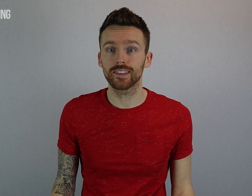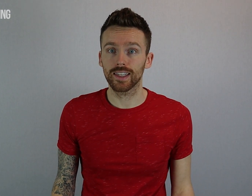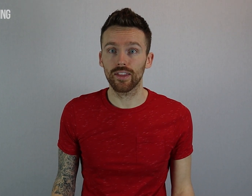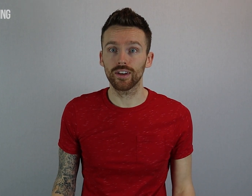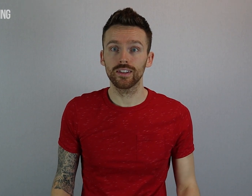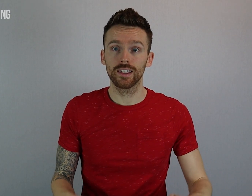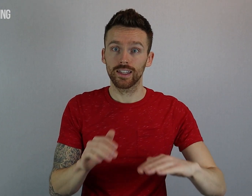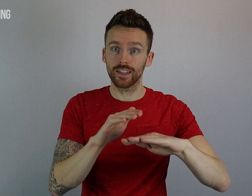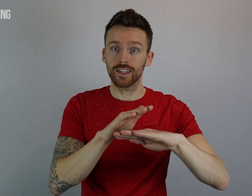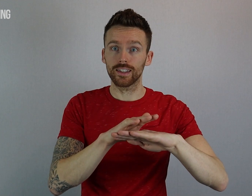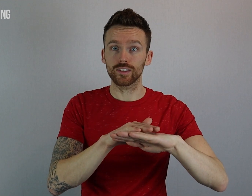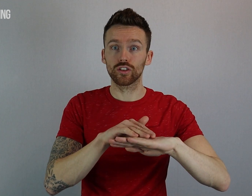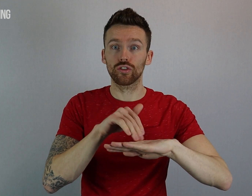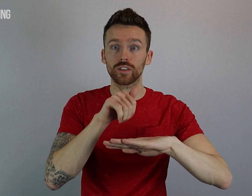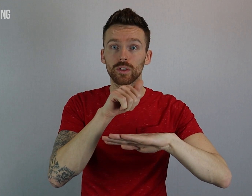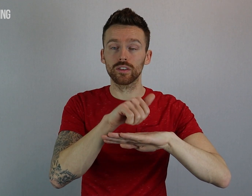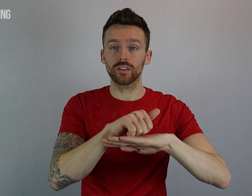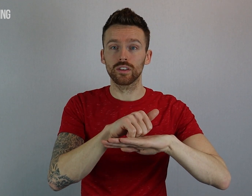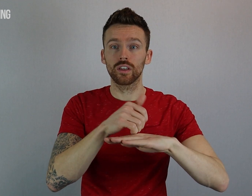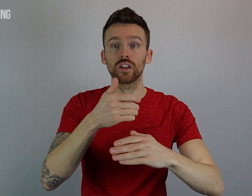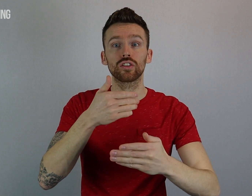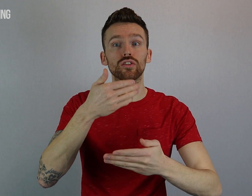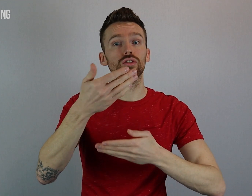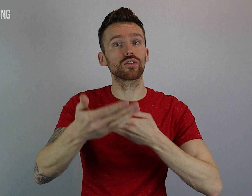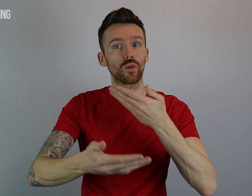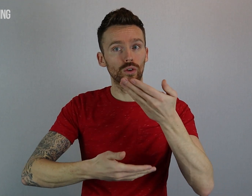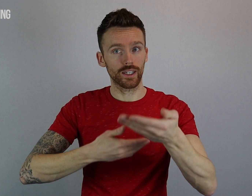Together, it's Christmas story.